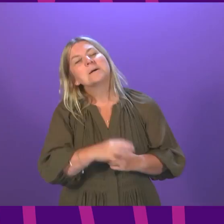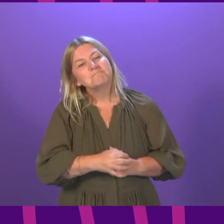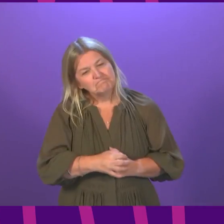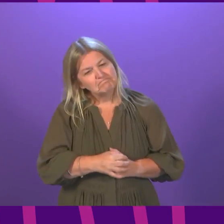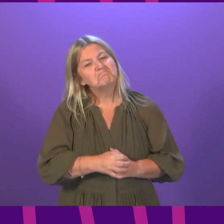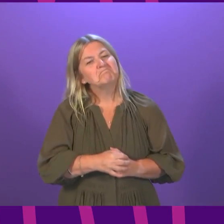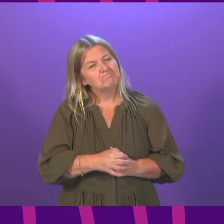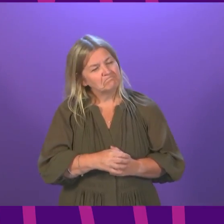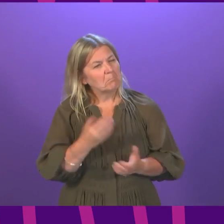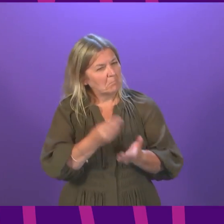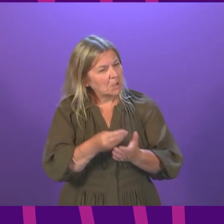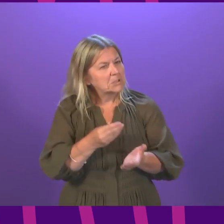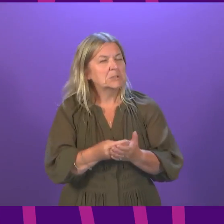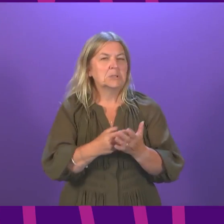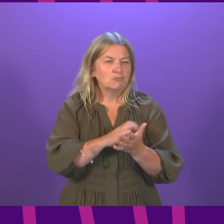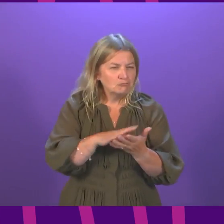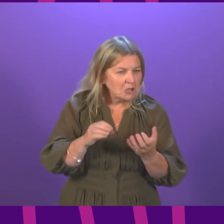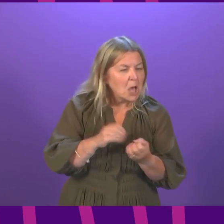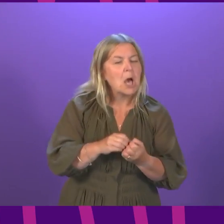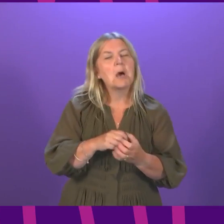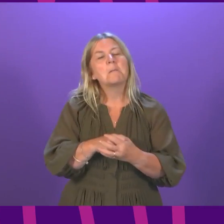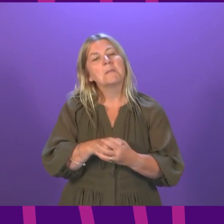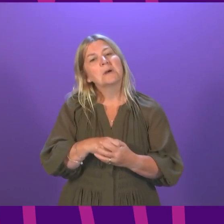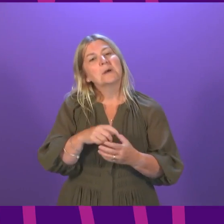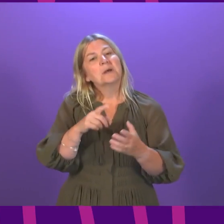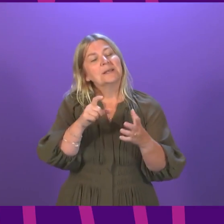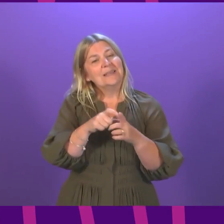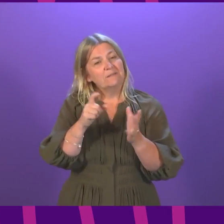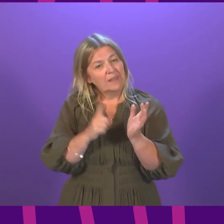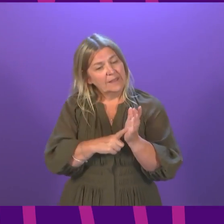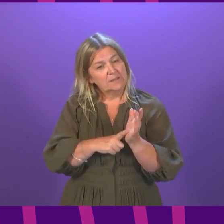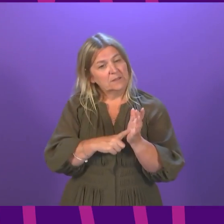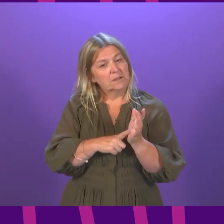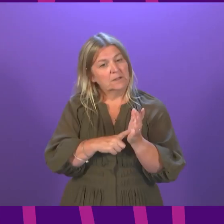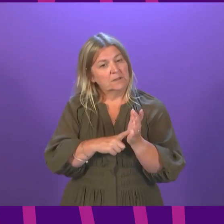availability. Yesterday, however, David Liddell, the chief executive officer of the Scottish Drugs Forum, said: